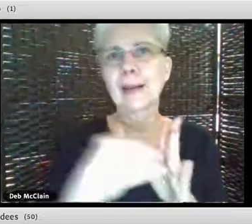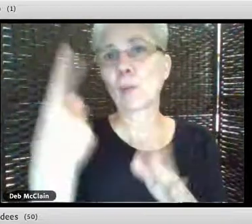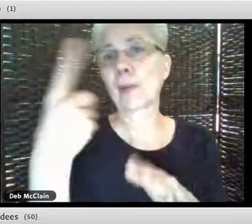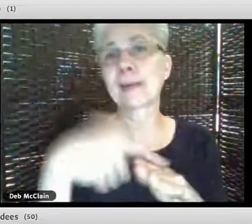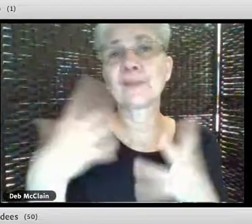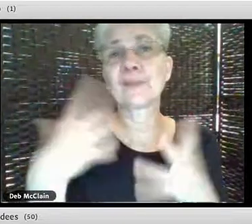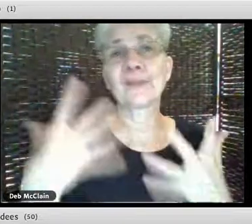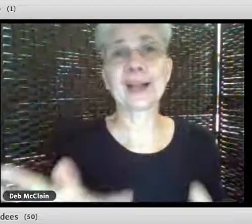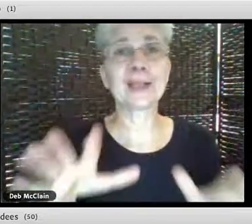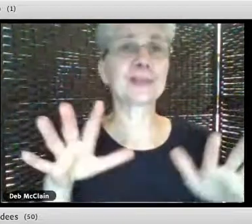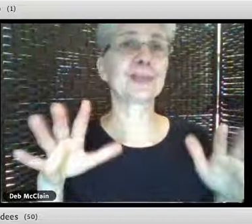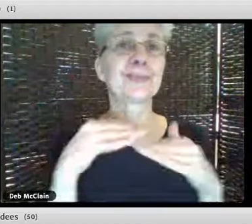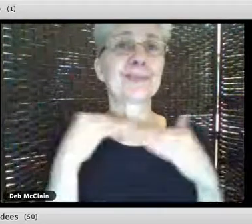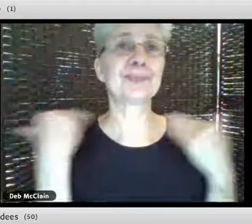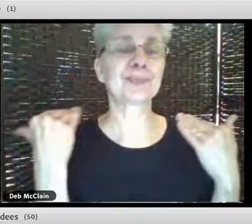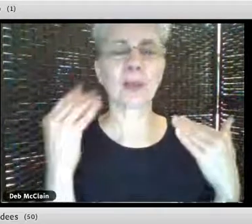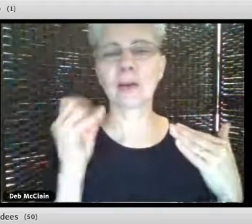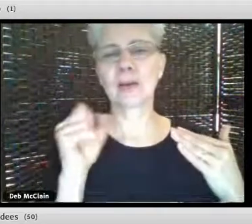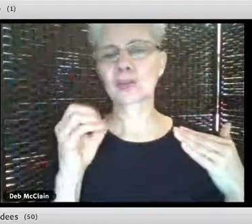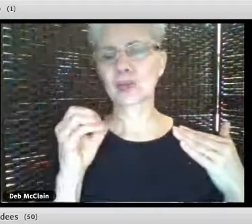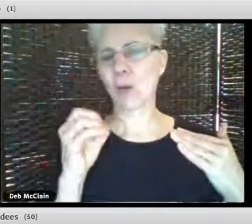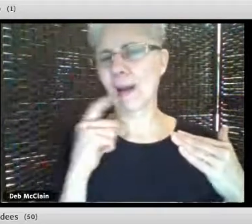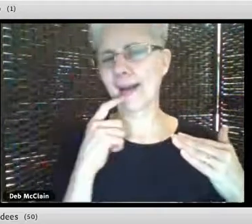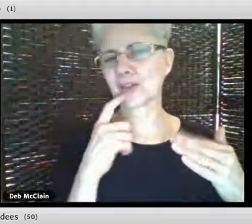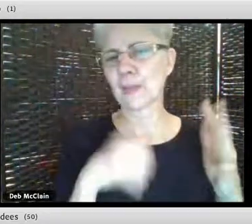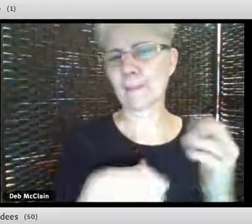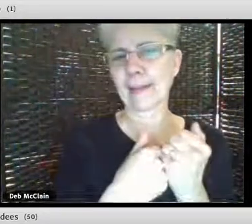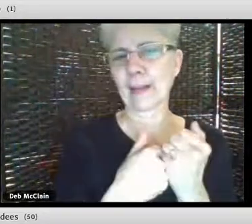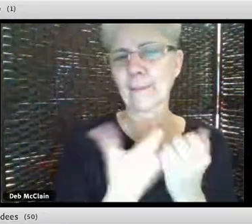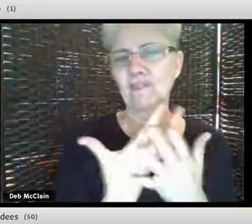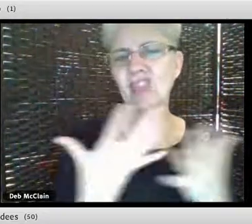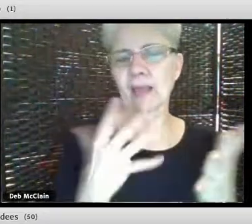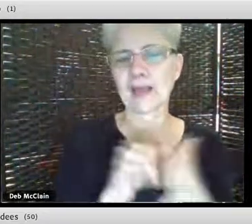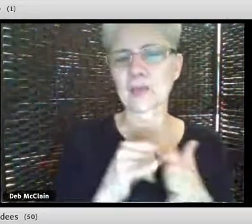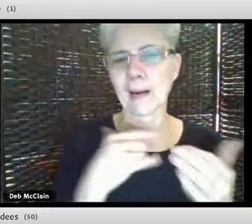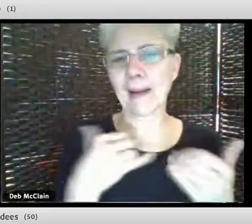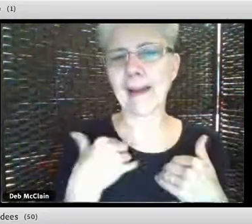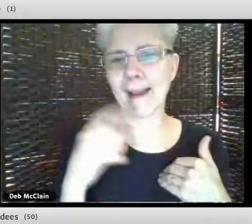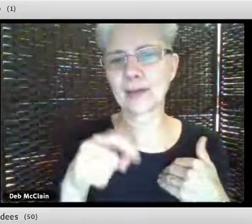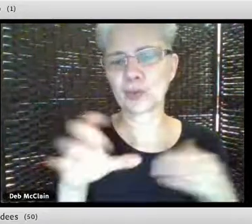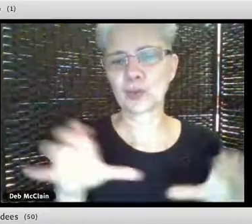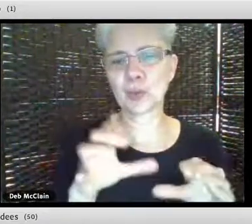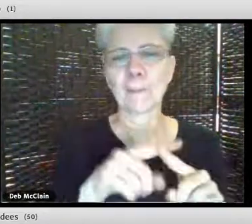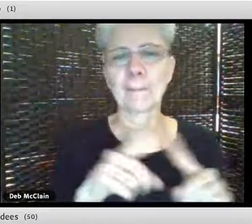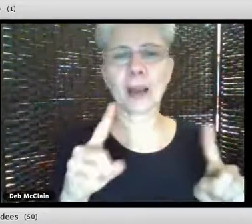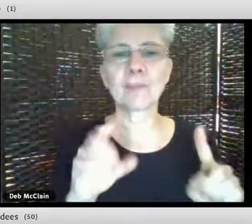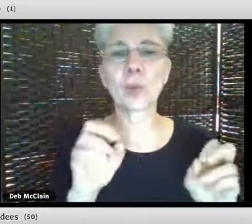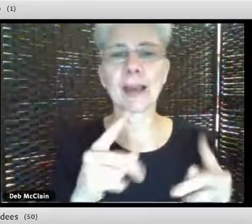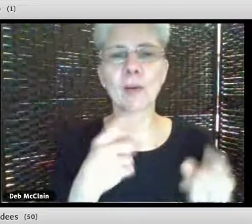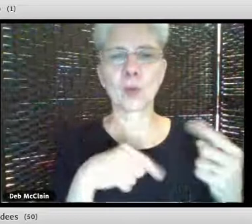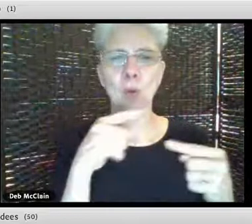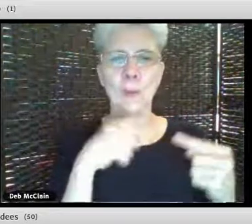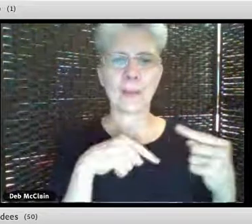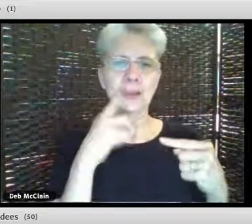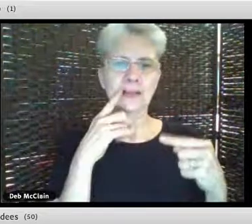you downloaded one time to use for work and you never used it again, that kind of thing. I just backed up everything because